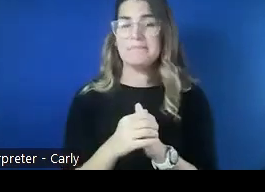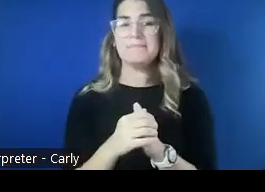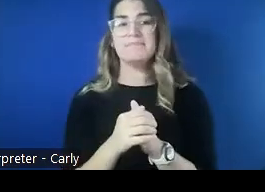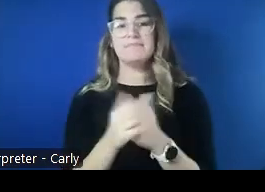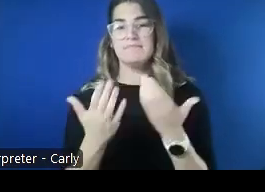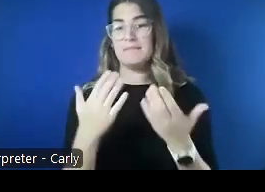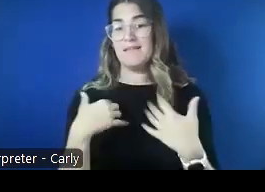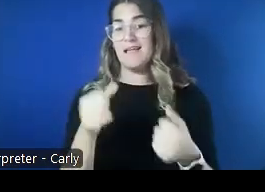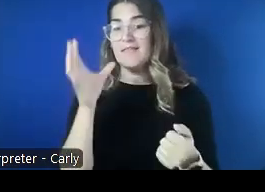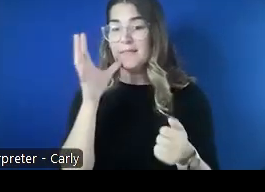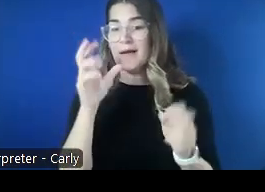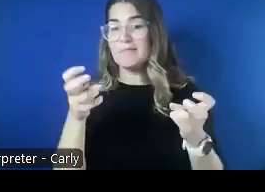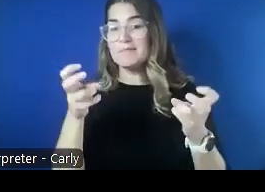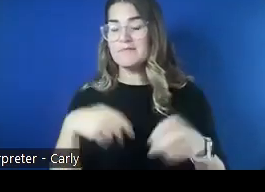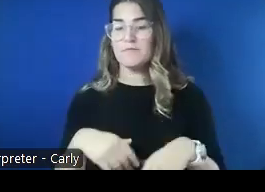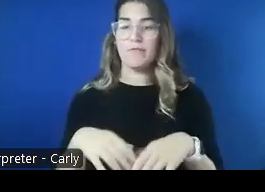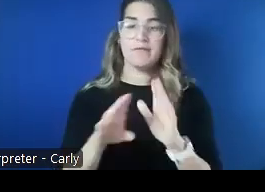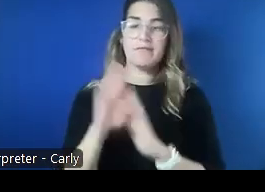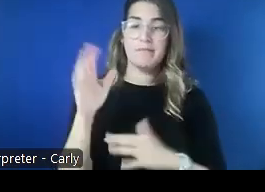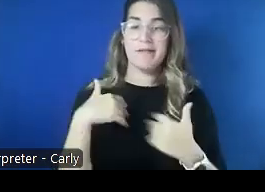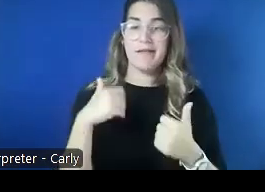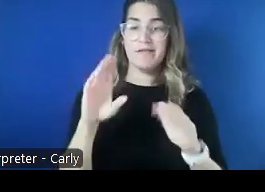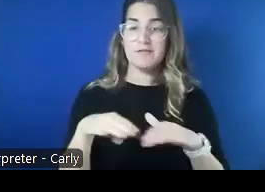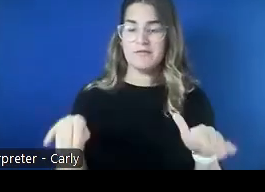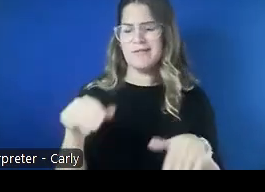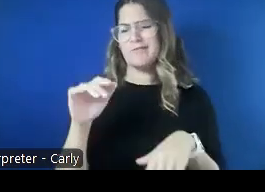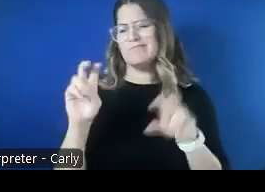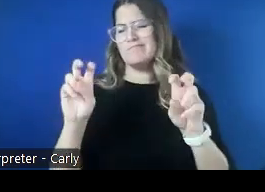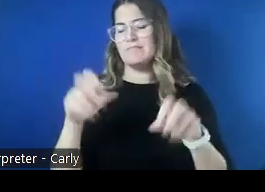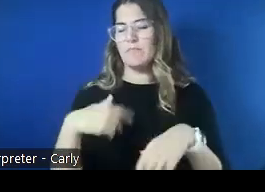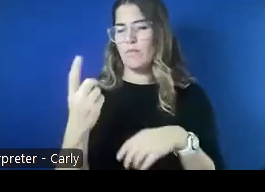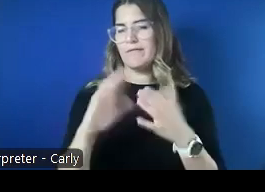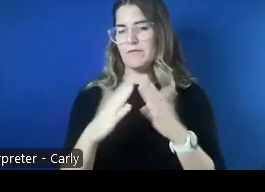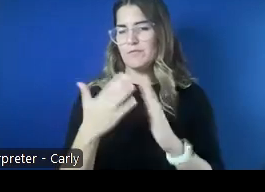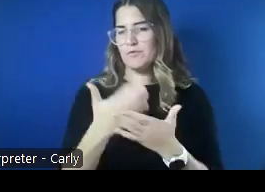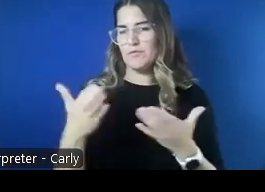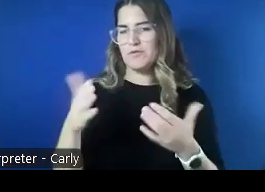or building healthy children or one of the other early early childhood focused Community Resources